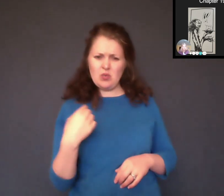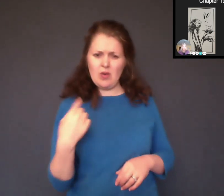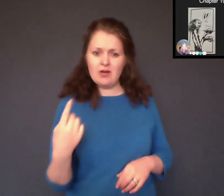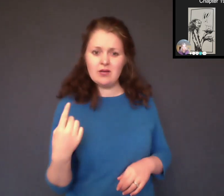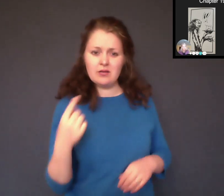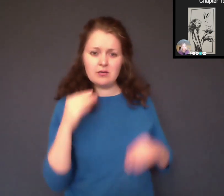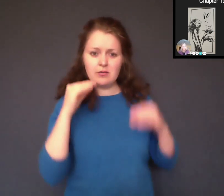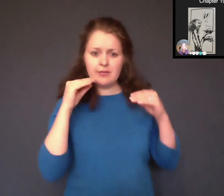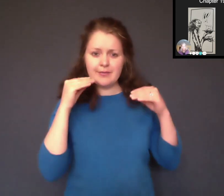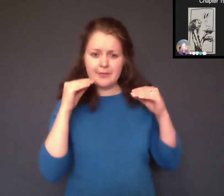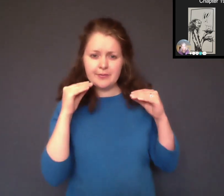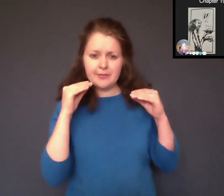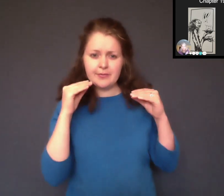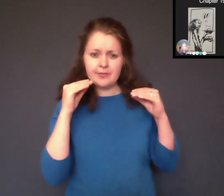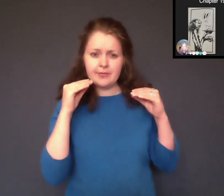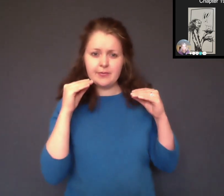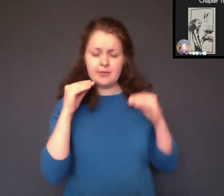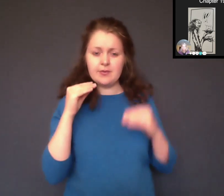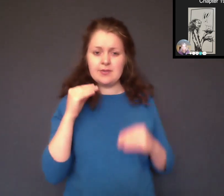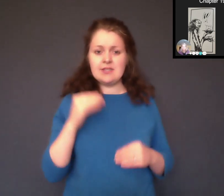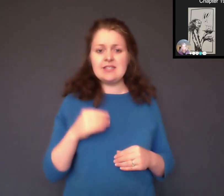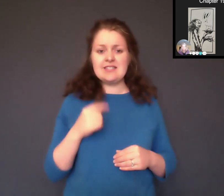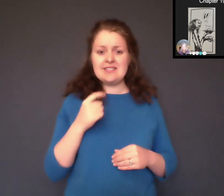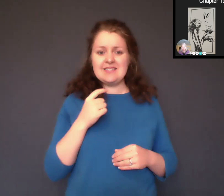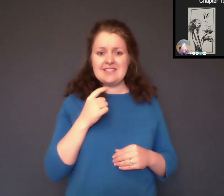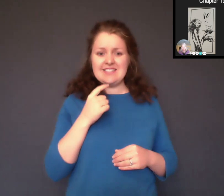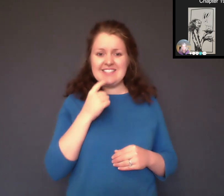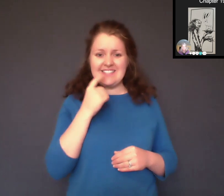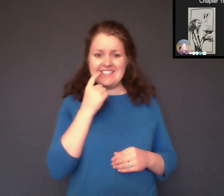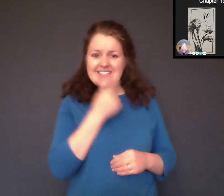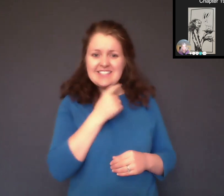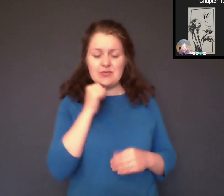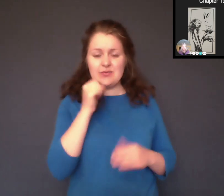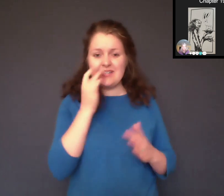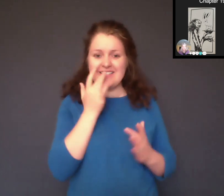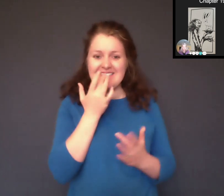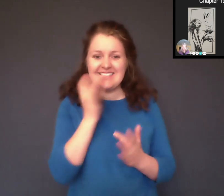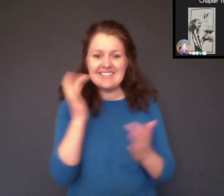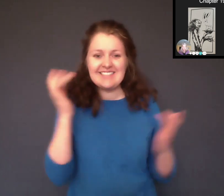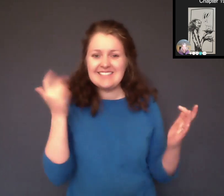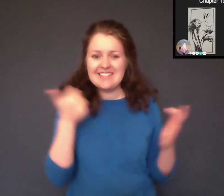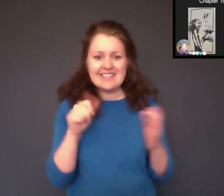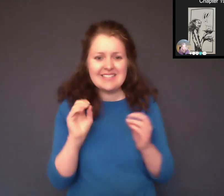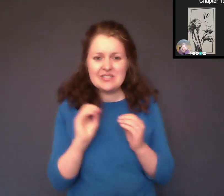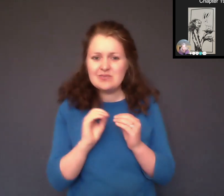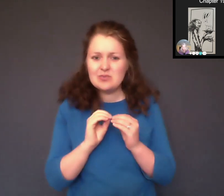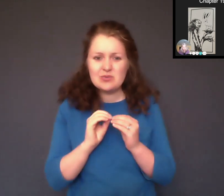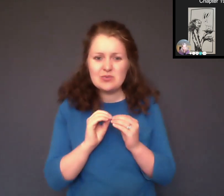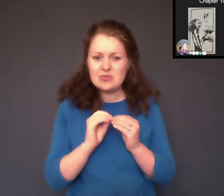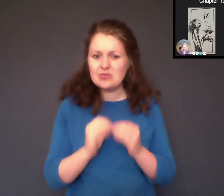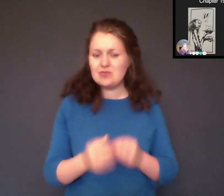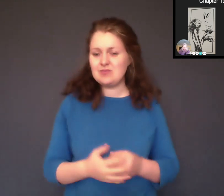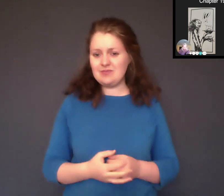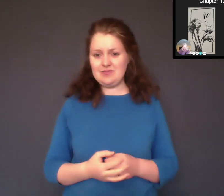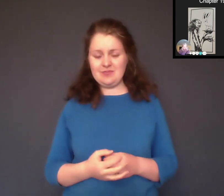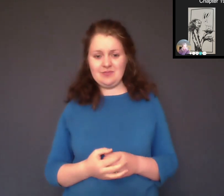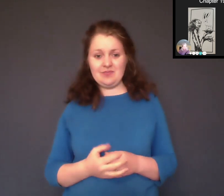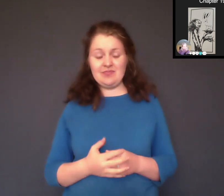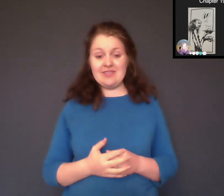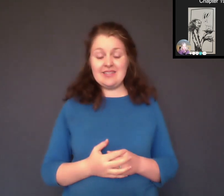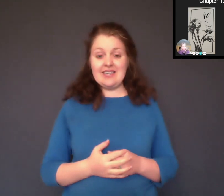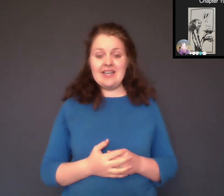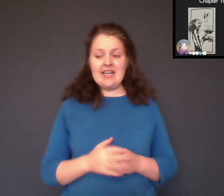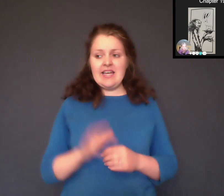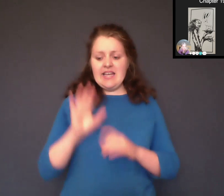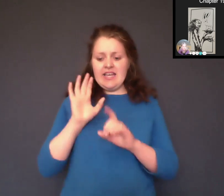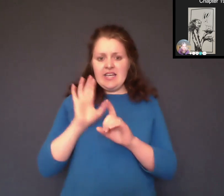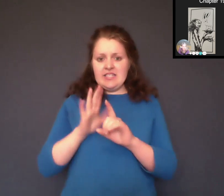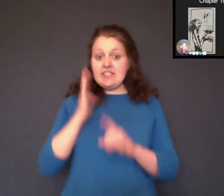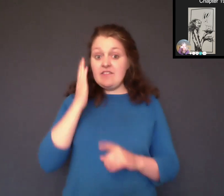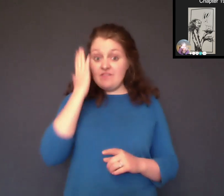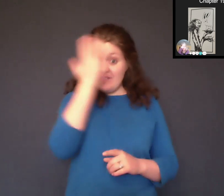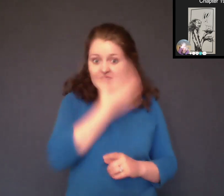failing a little his face when his teeth no longer dazzled his face when his teeth